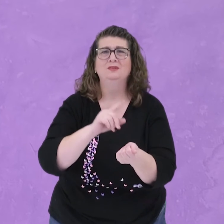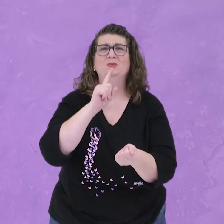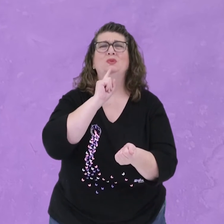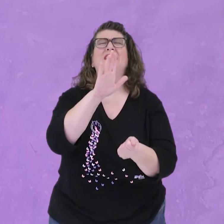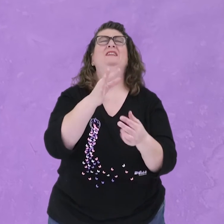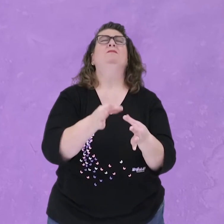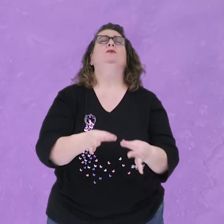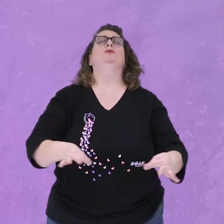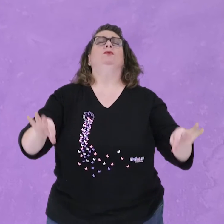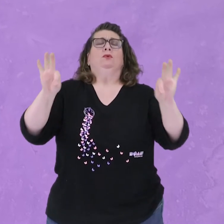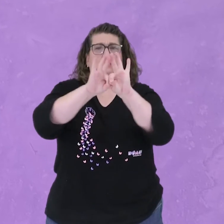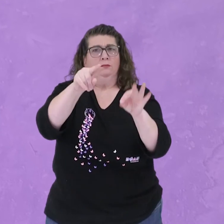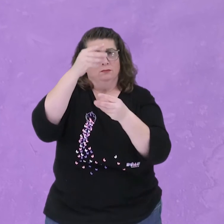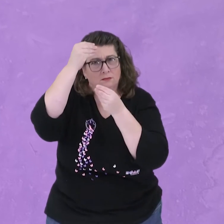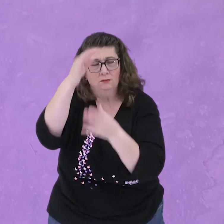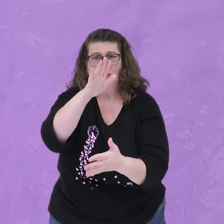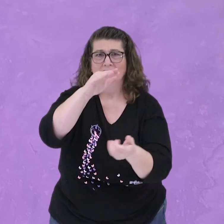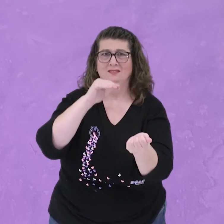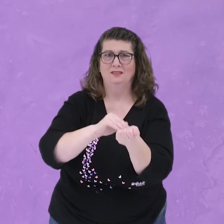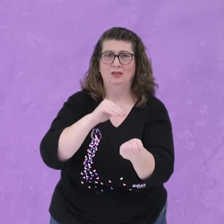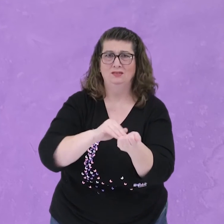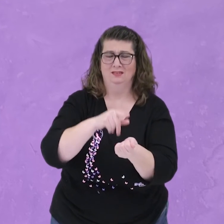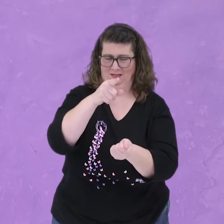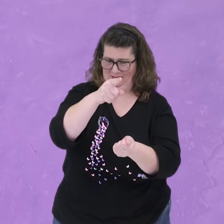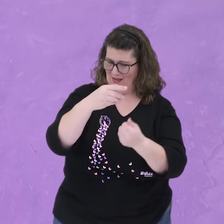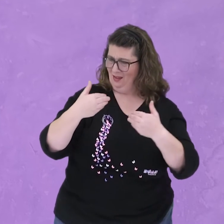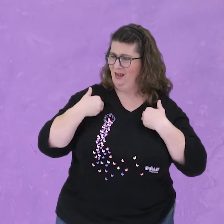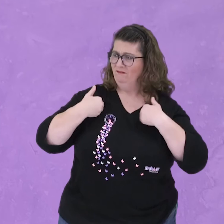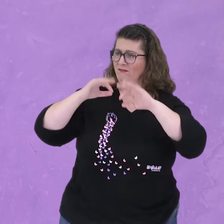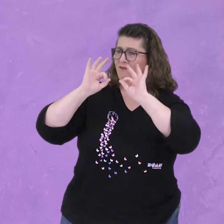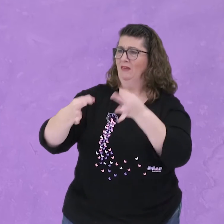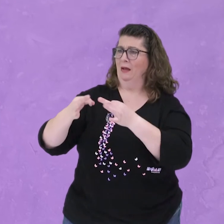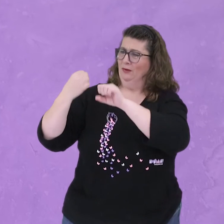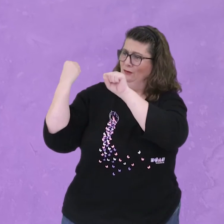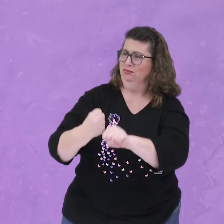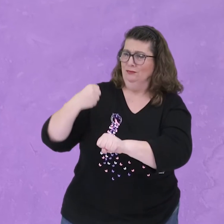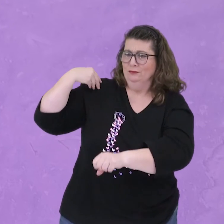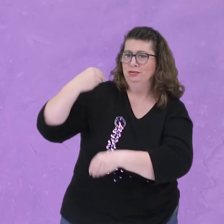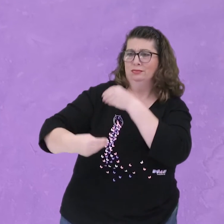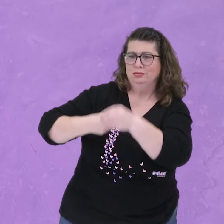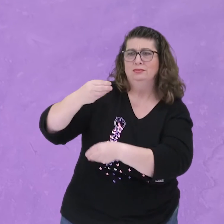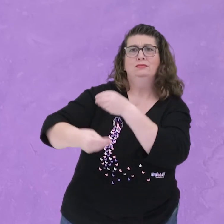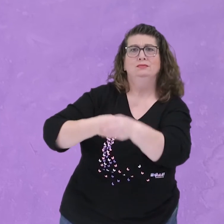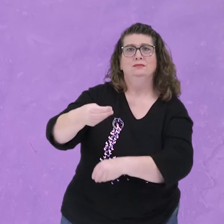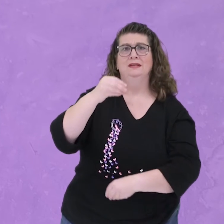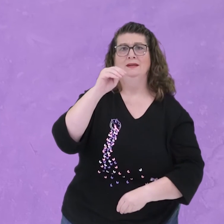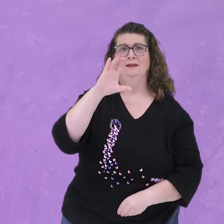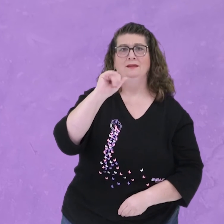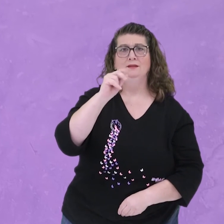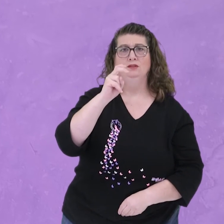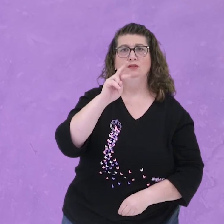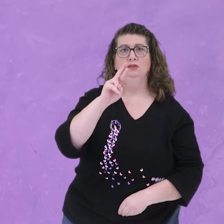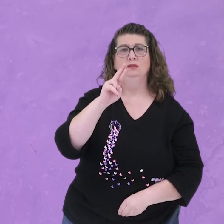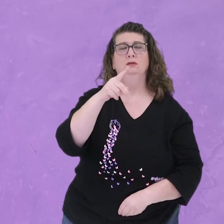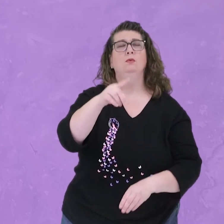It is important that your doctor is aware of any history of cancer in the family.